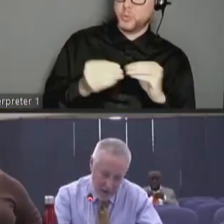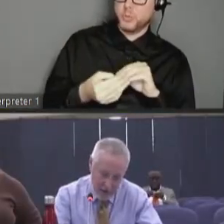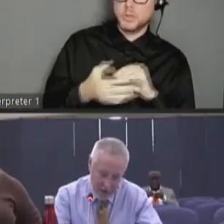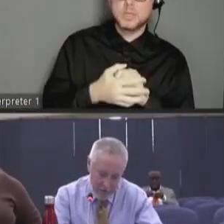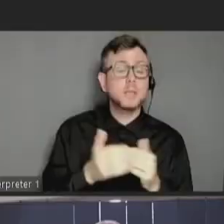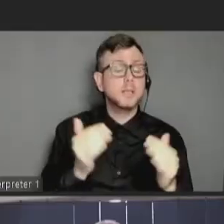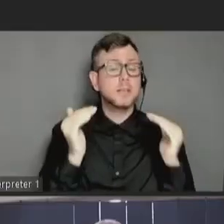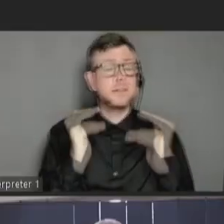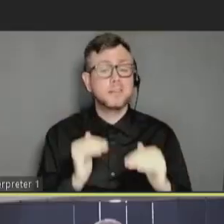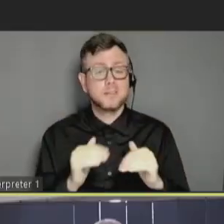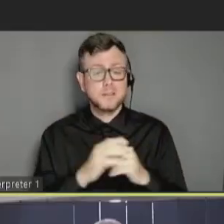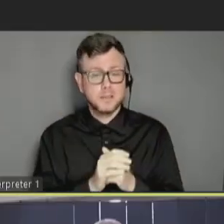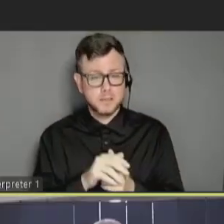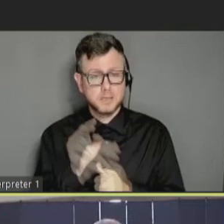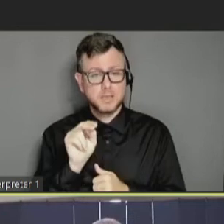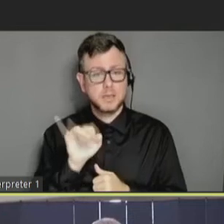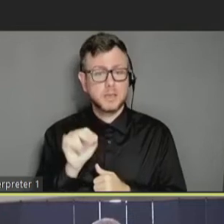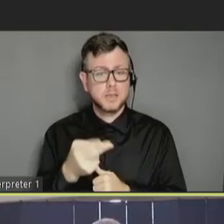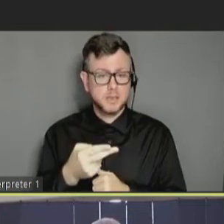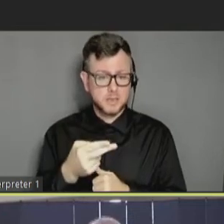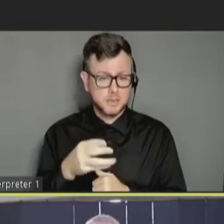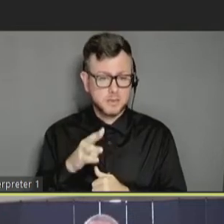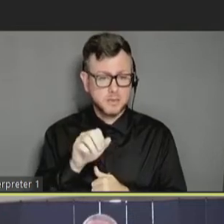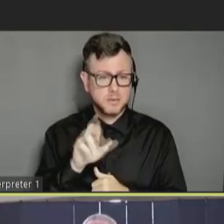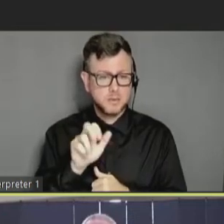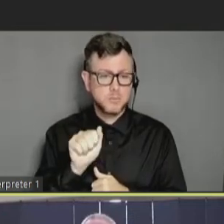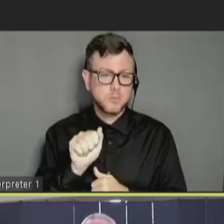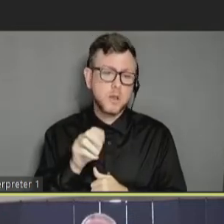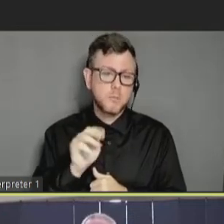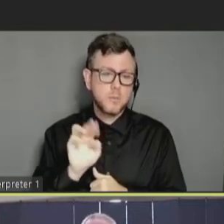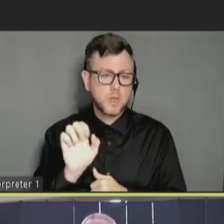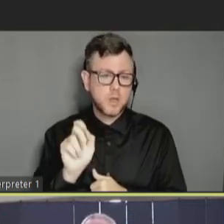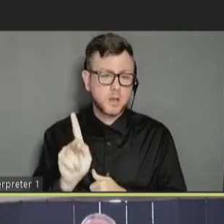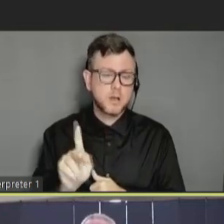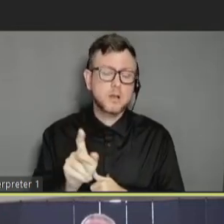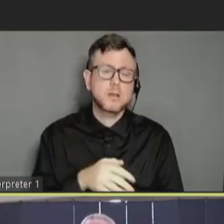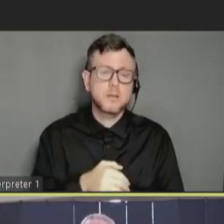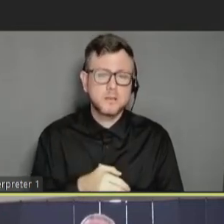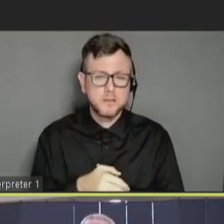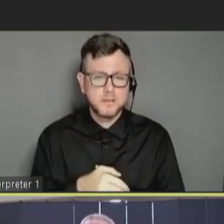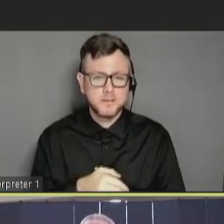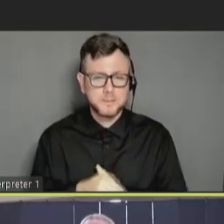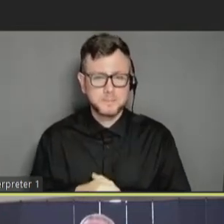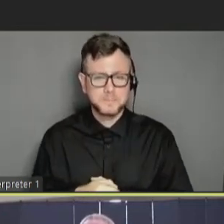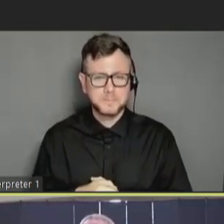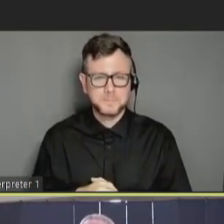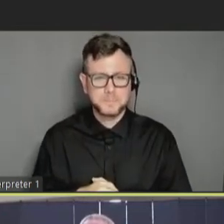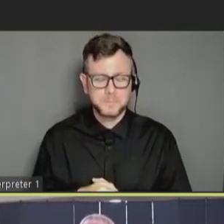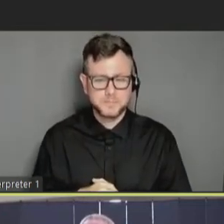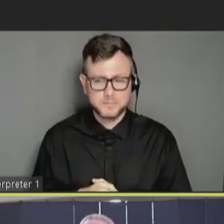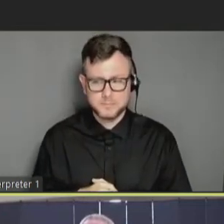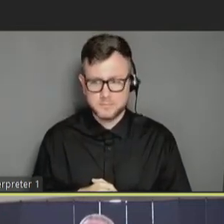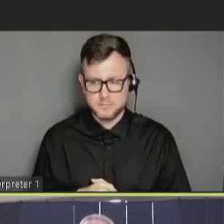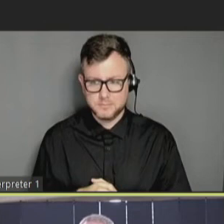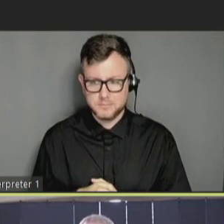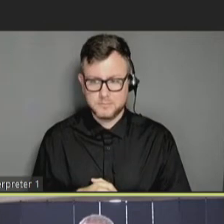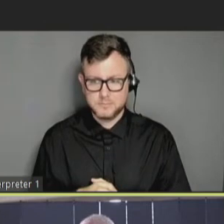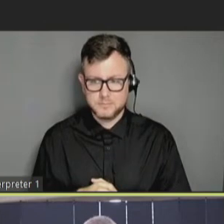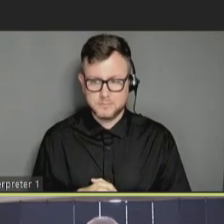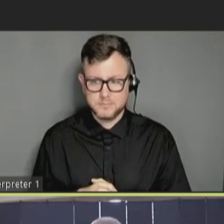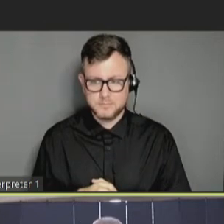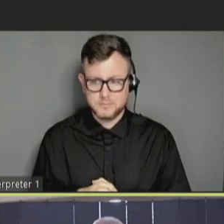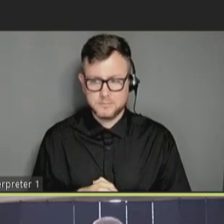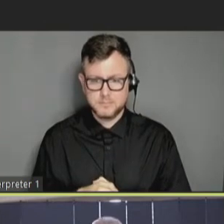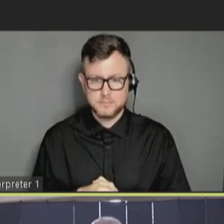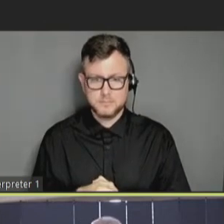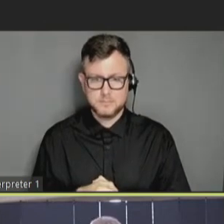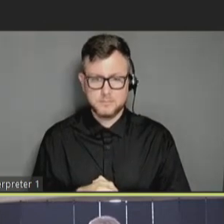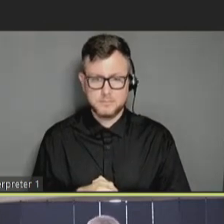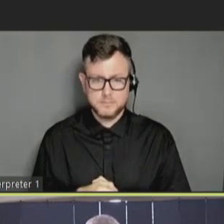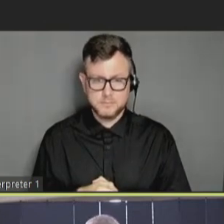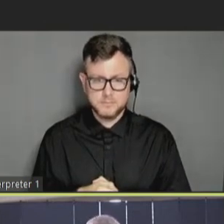Robert Hopkins: Next, from NIH, is Barbara Mulach on the line? All right. She